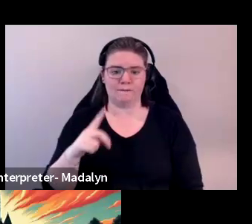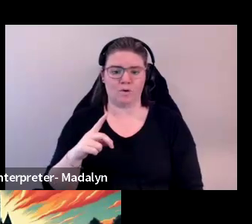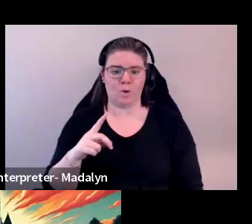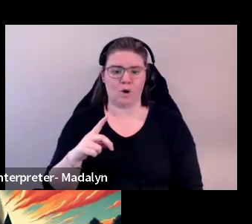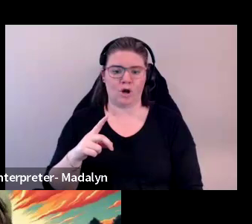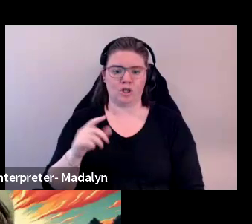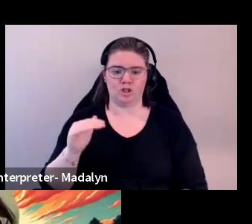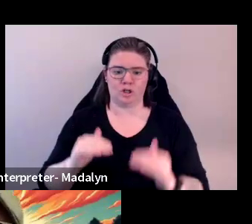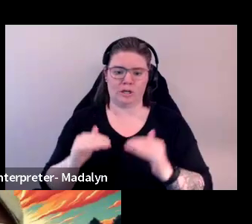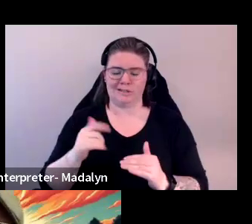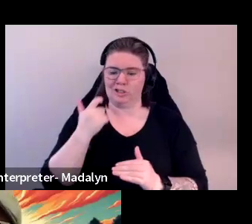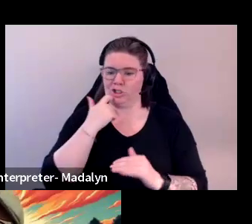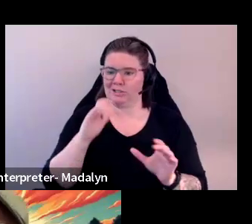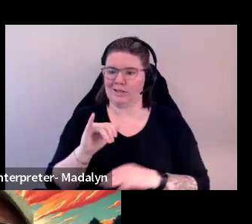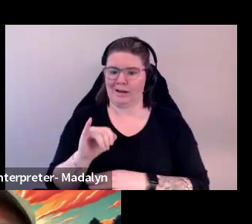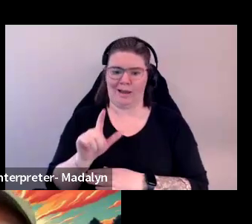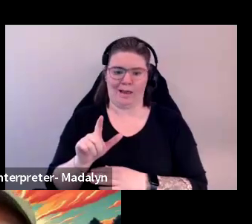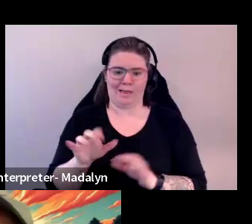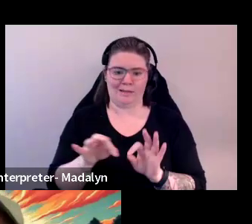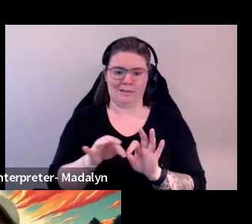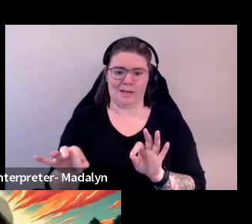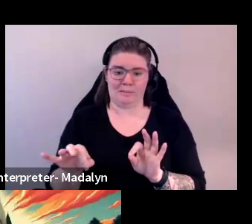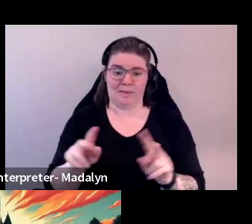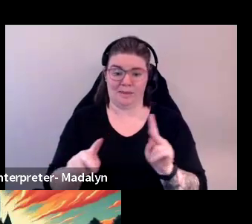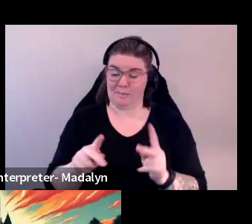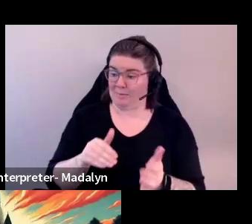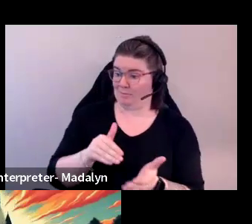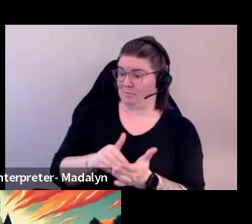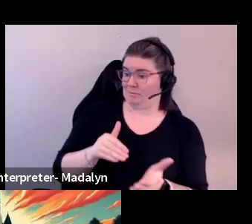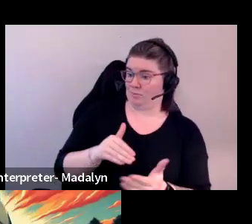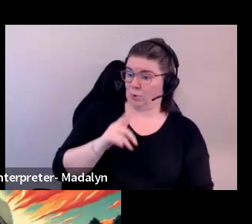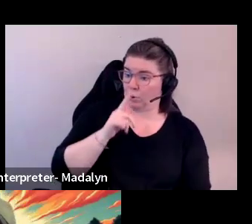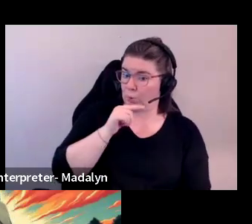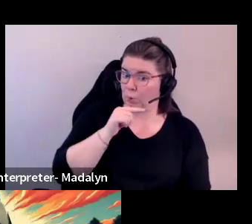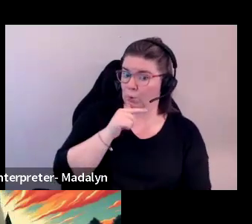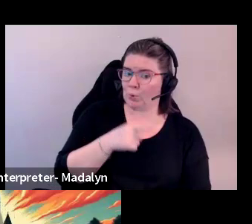Don Dew: Right. Tom Olin: And the people are against it are the Tom Olin: are non-disabled.